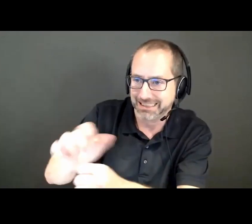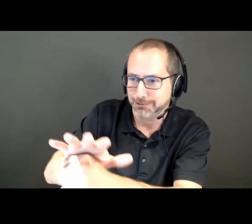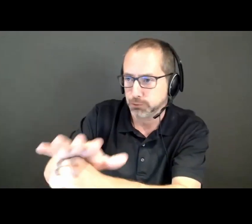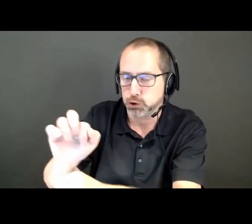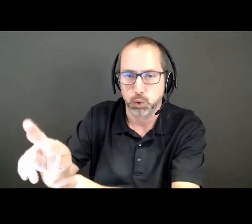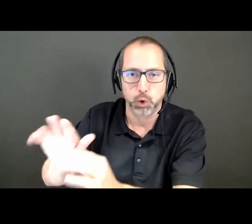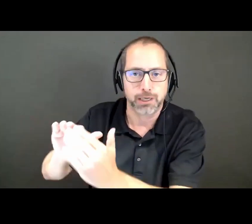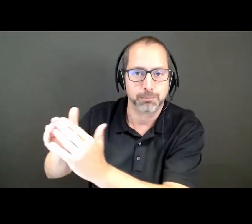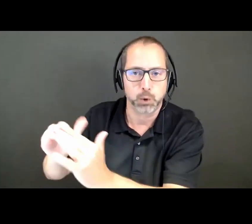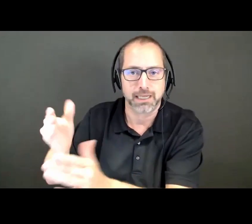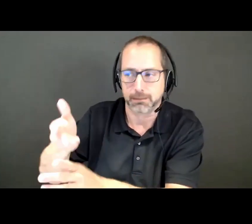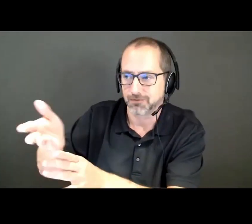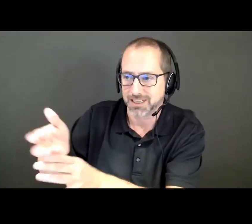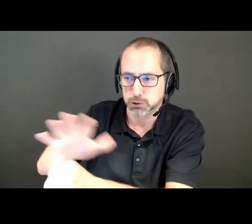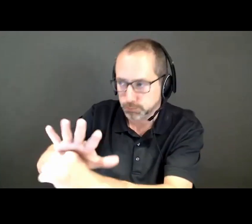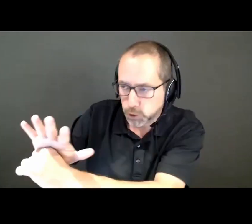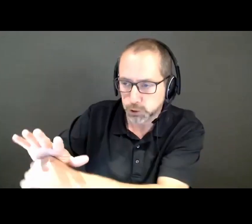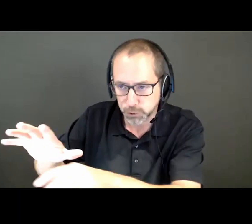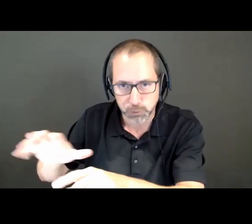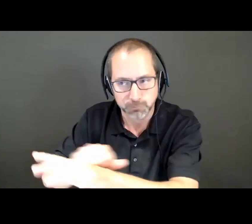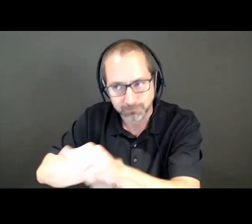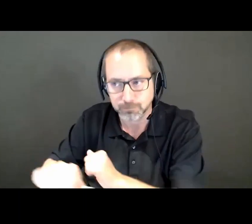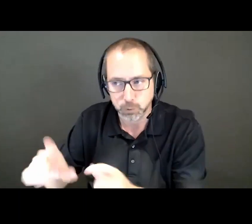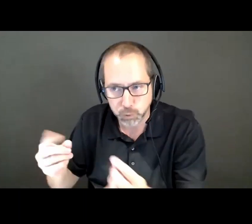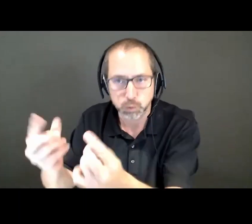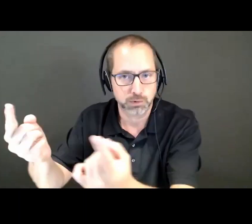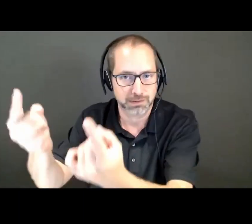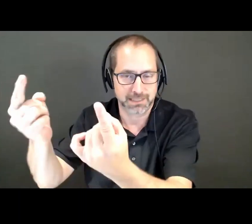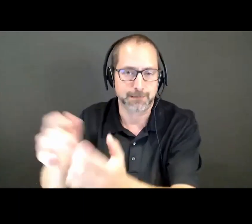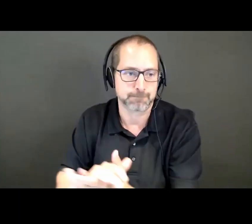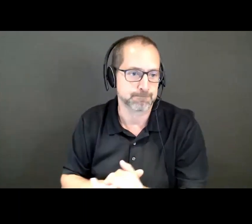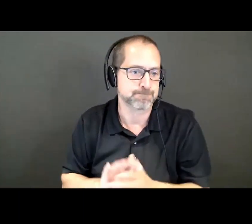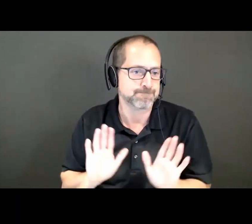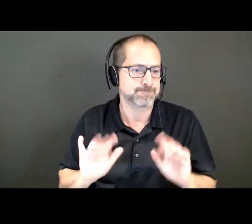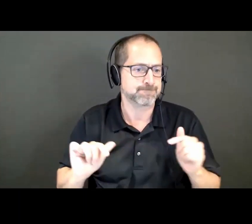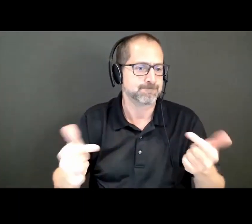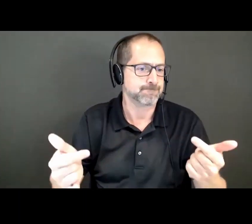or whoever. Okay, that’s it. Over. Thank you. >> DAVID CONSTANTINE: I was going to add to